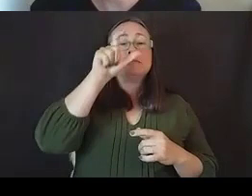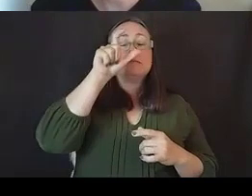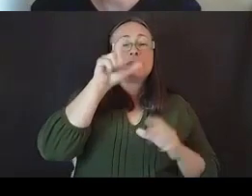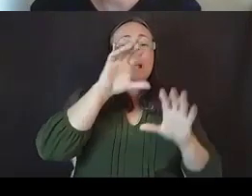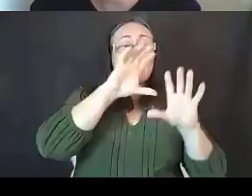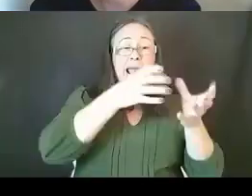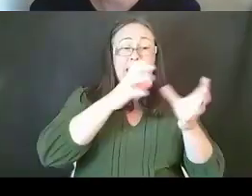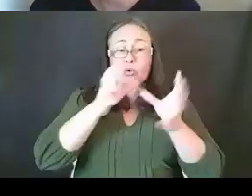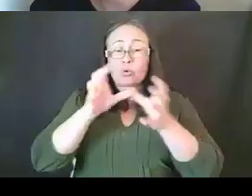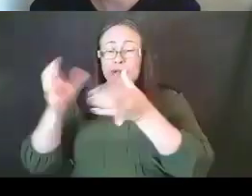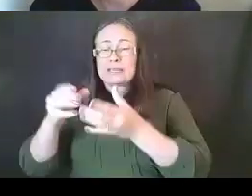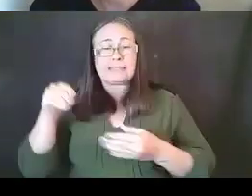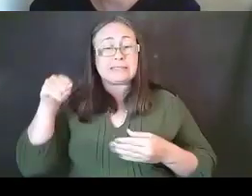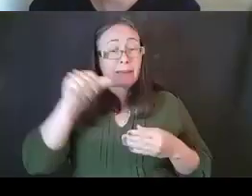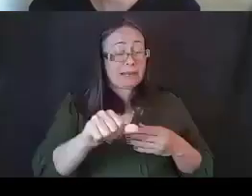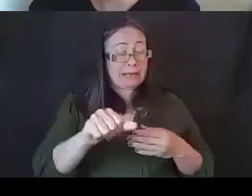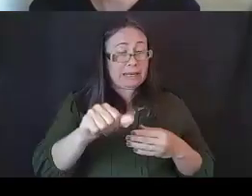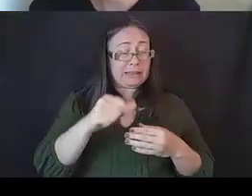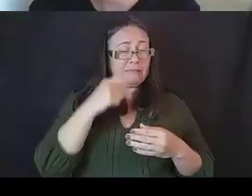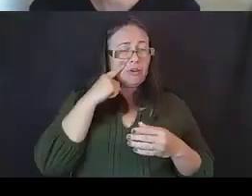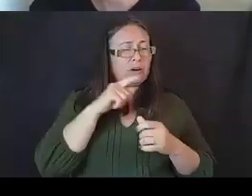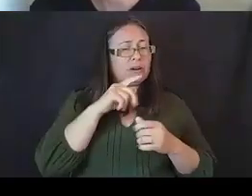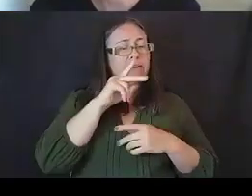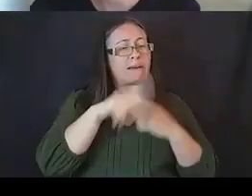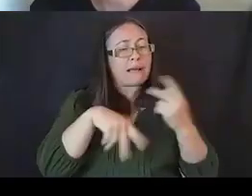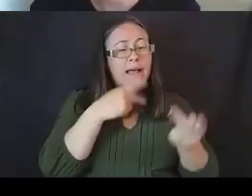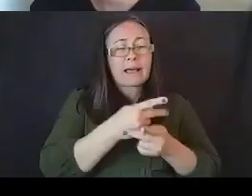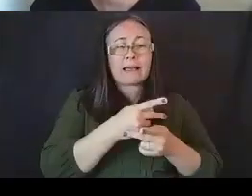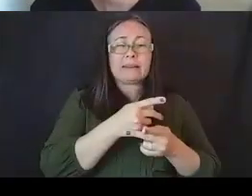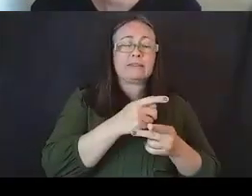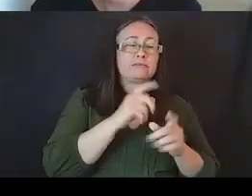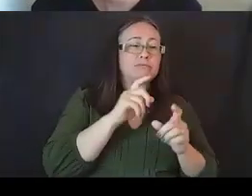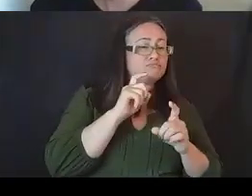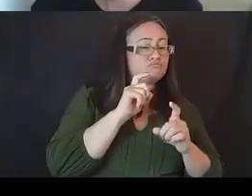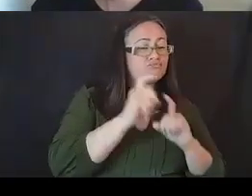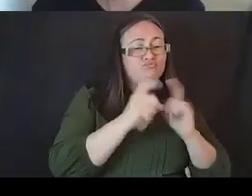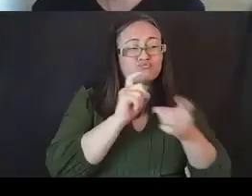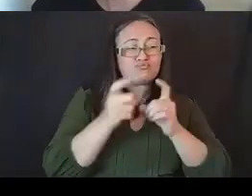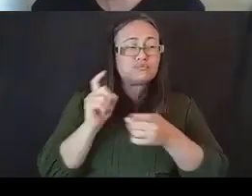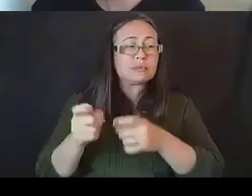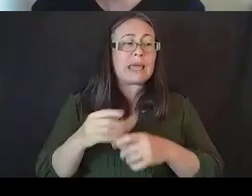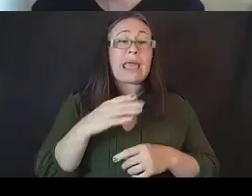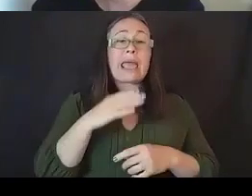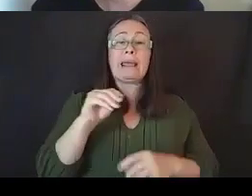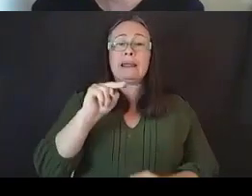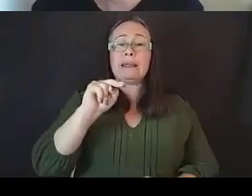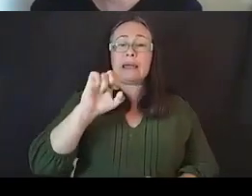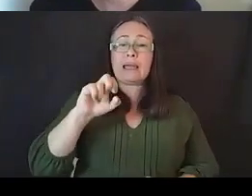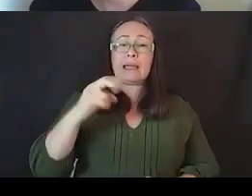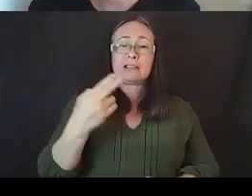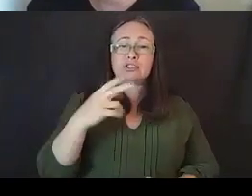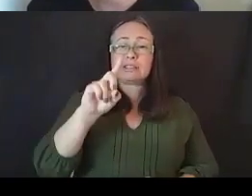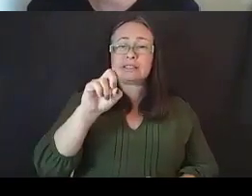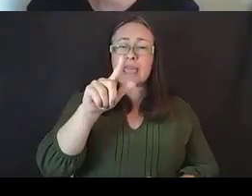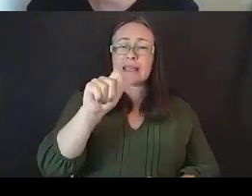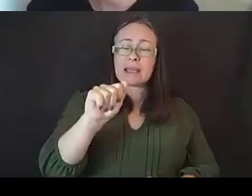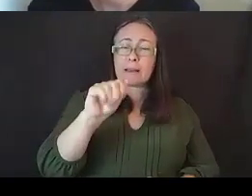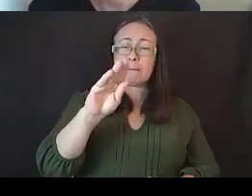funding amounts for various research, condition, and disease categories, and the NIH data book, which provides summary statistics